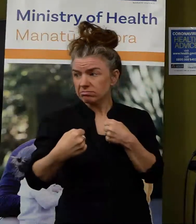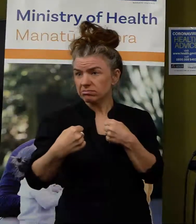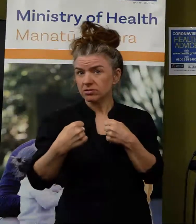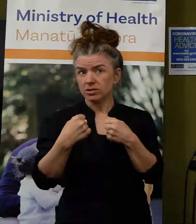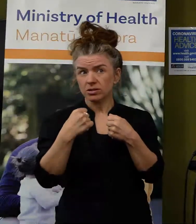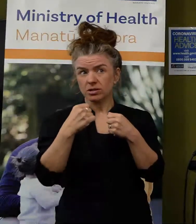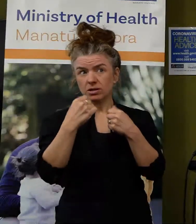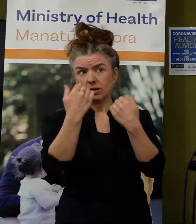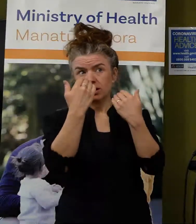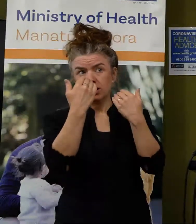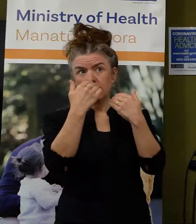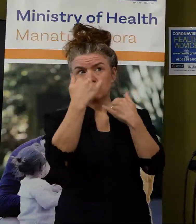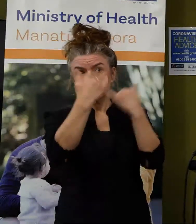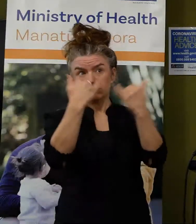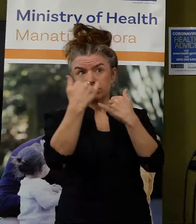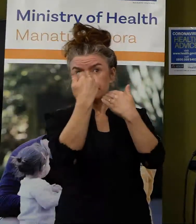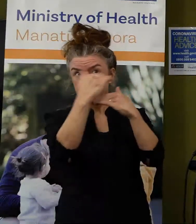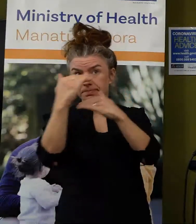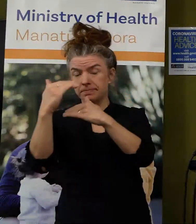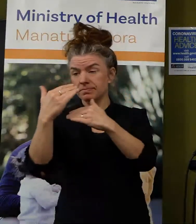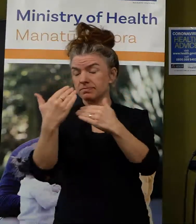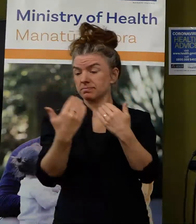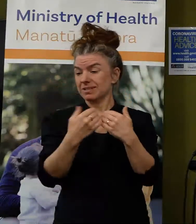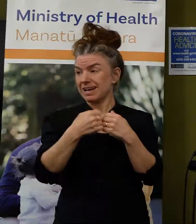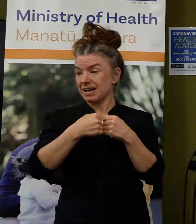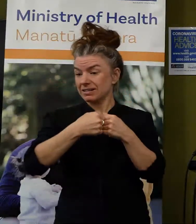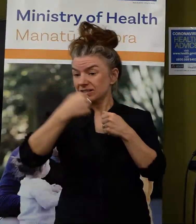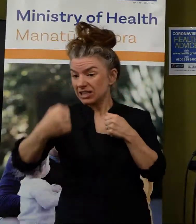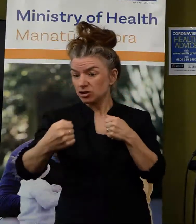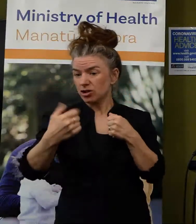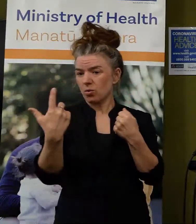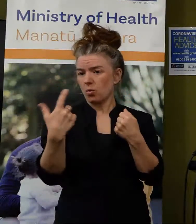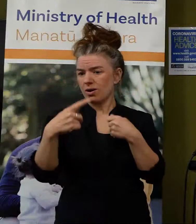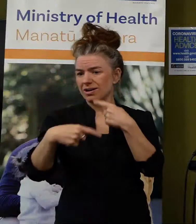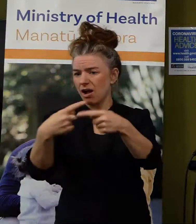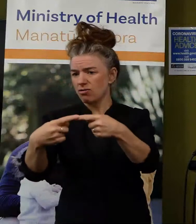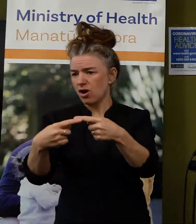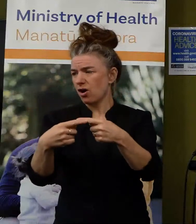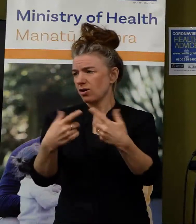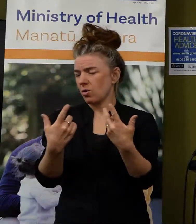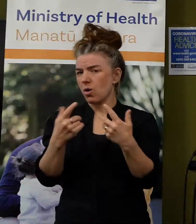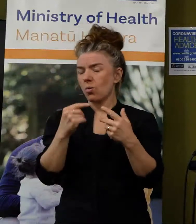or lifting or continuing those current restrictions beyond midnight on Monday.